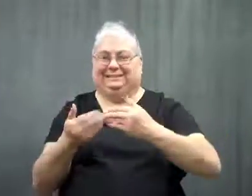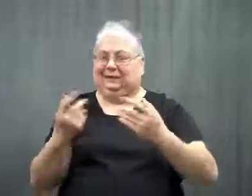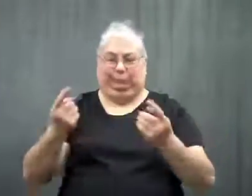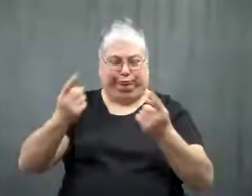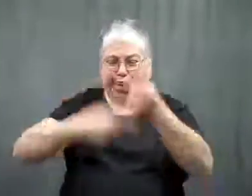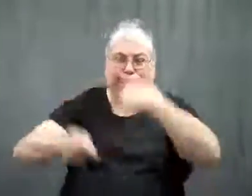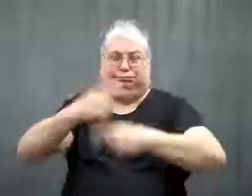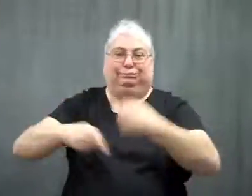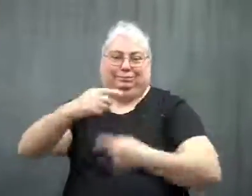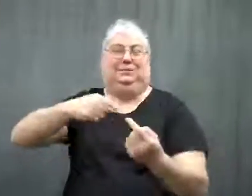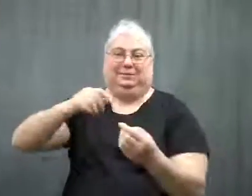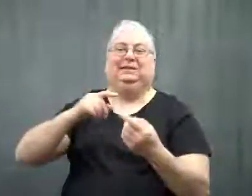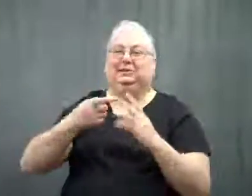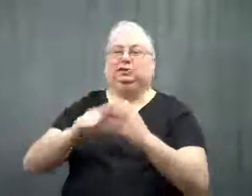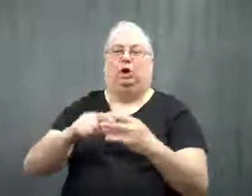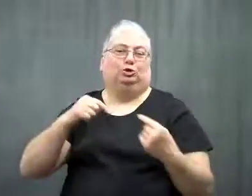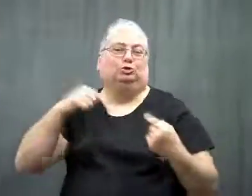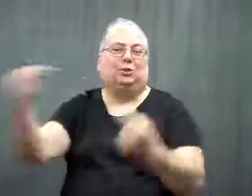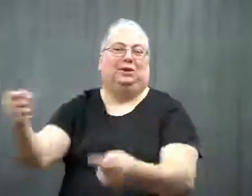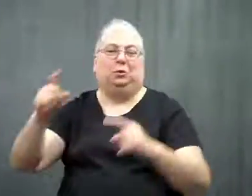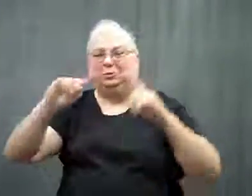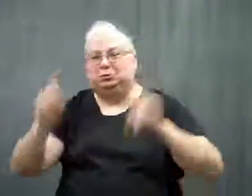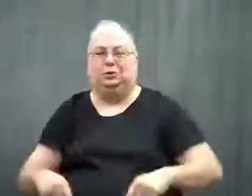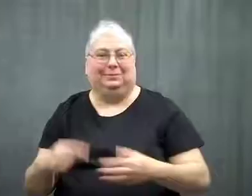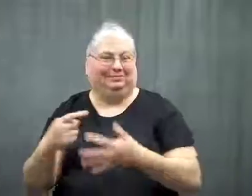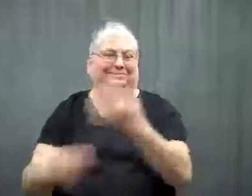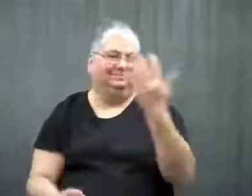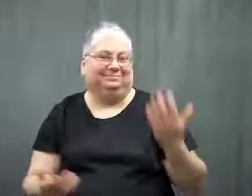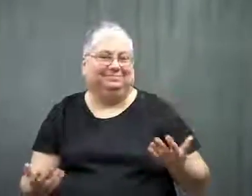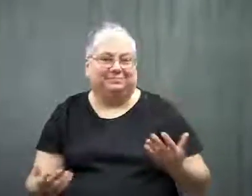creates ideal conditions for storms and tornadoes.